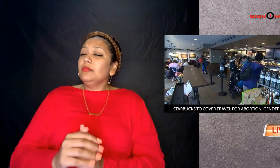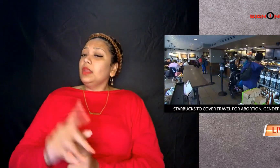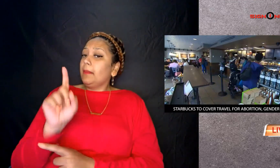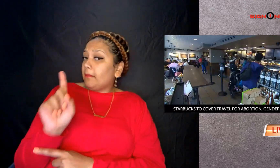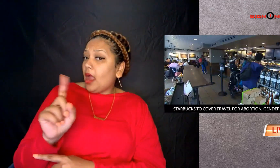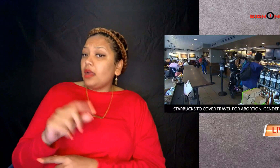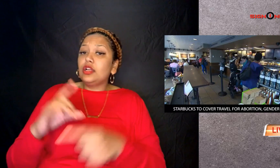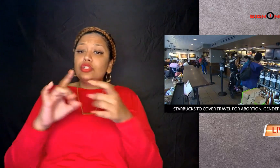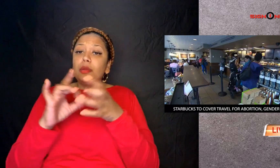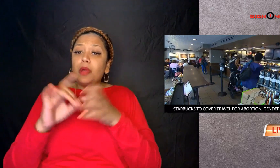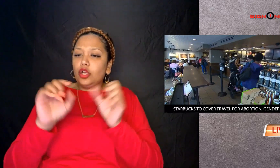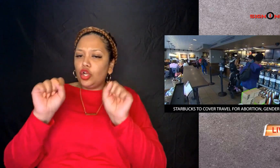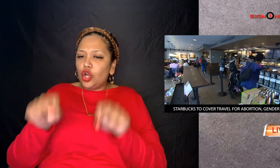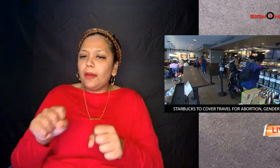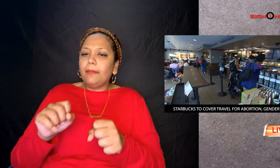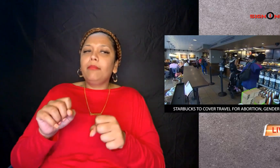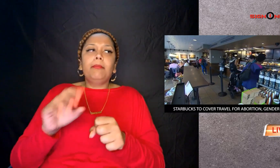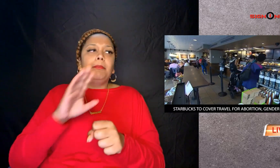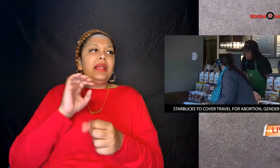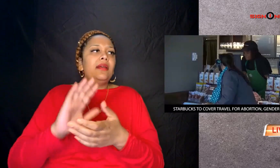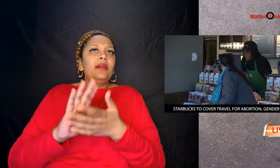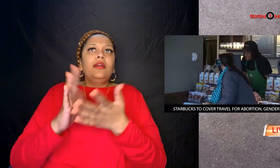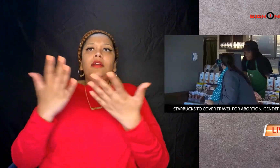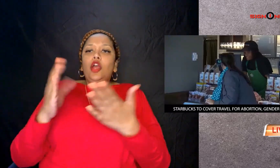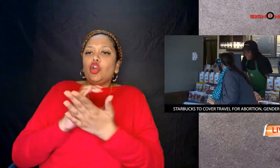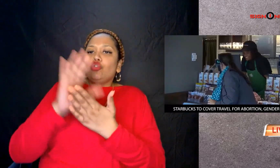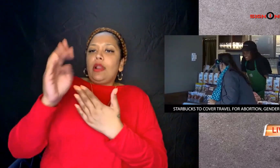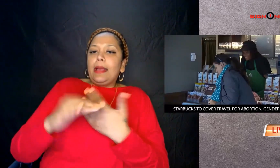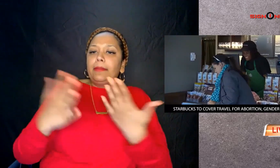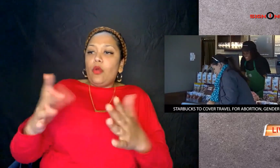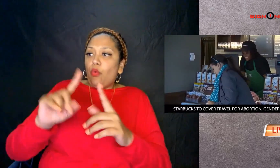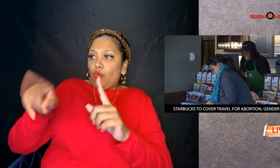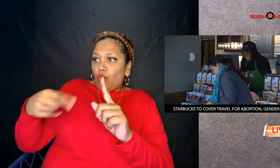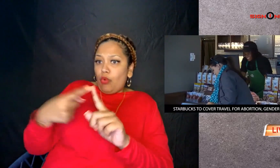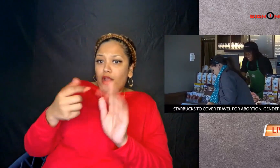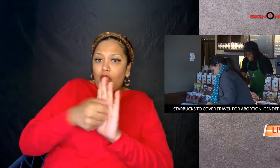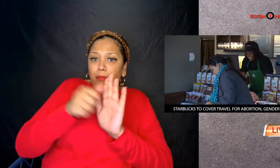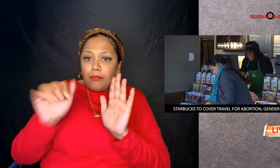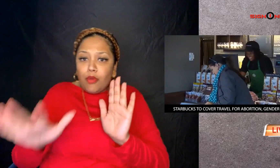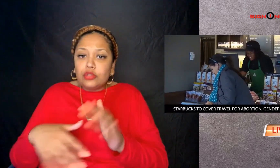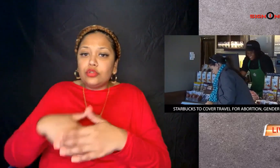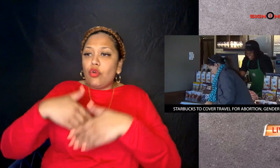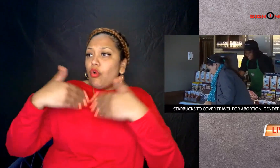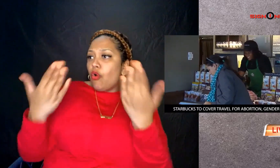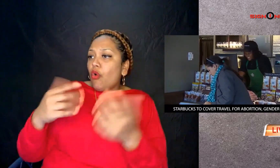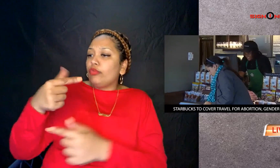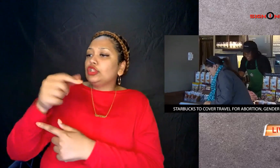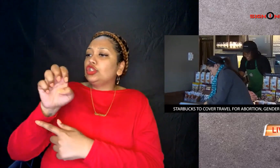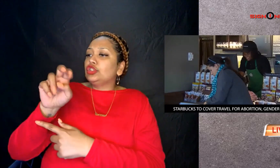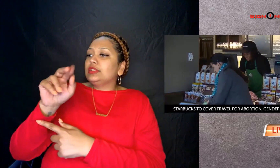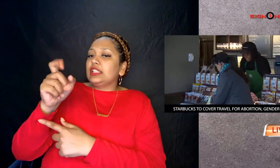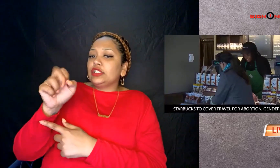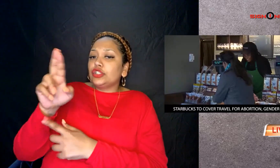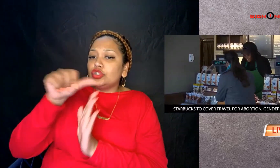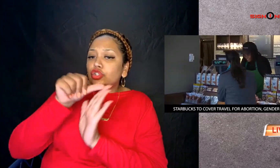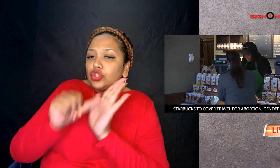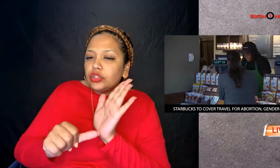of the new benefit are still being worked out but Starbucks said it would be for circumstances